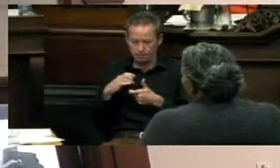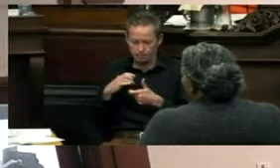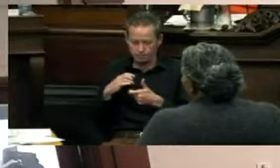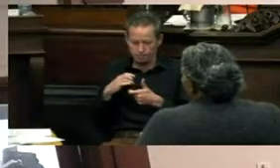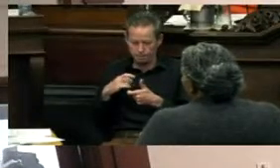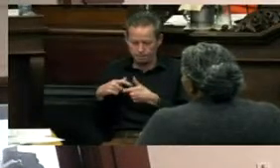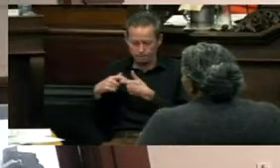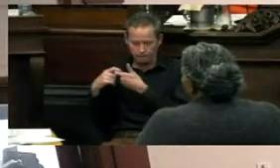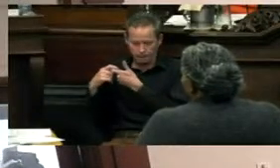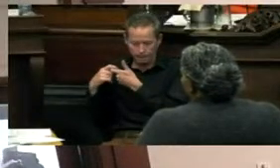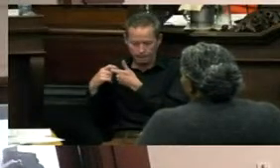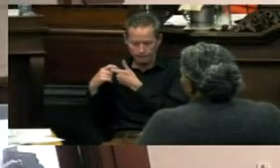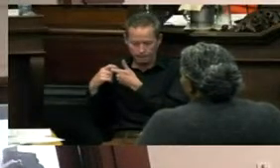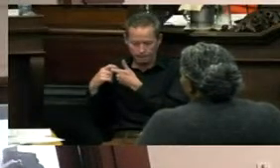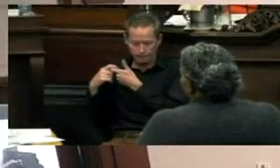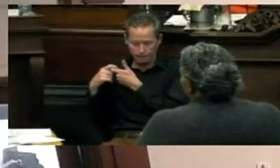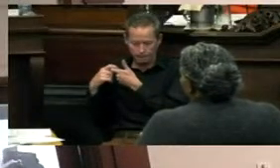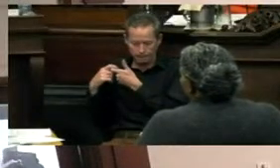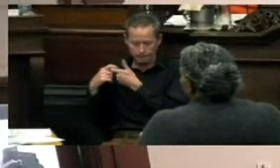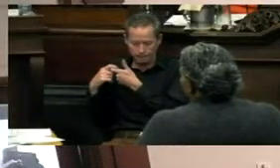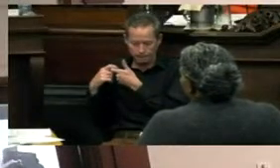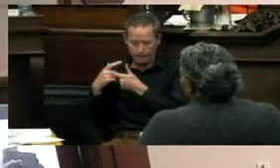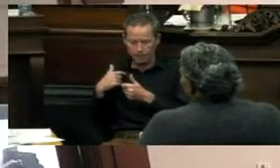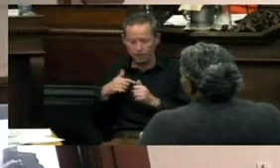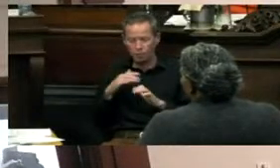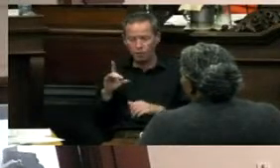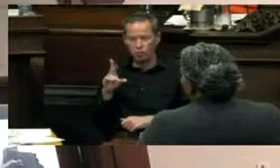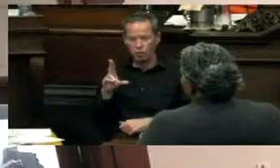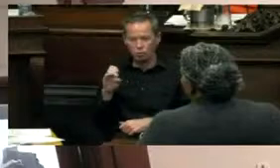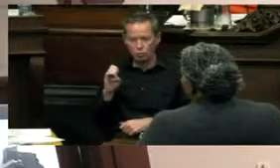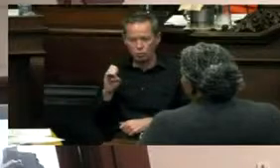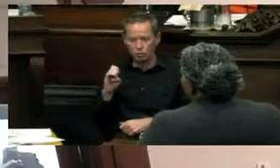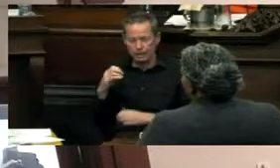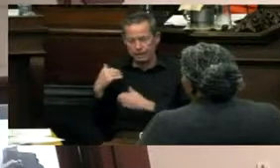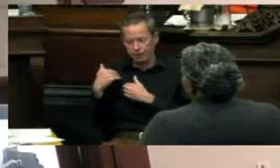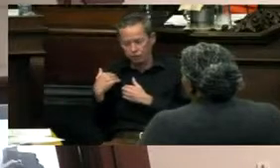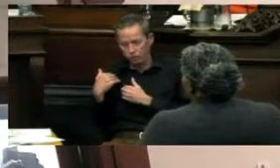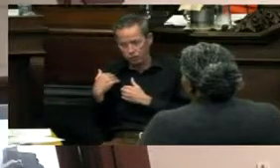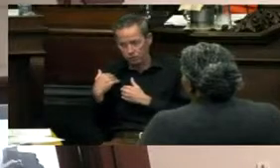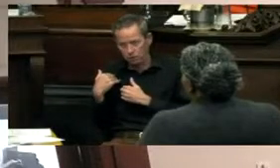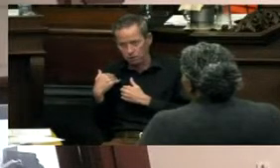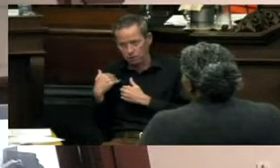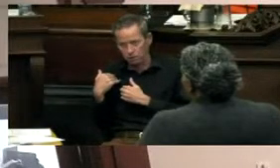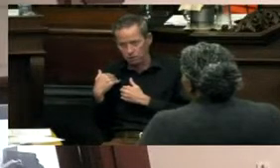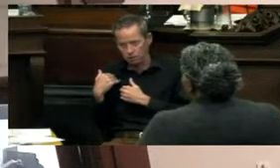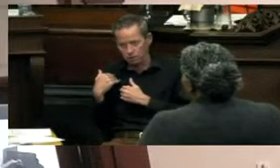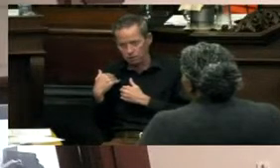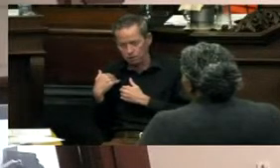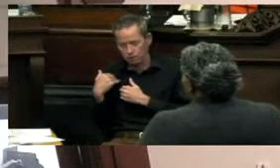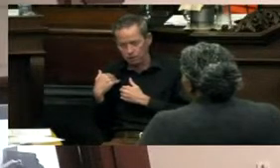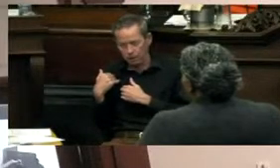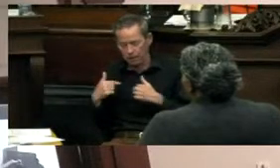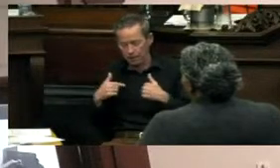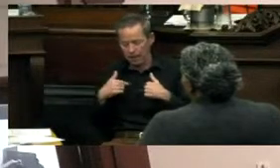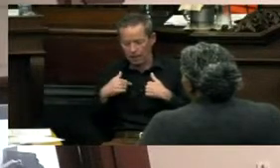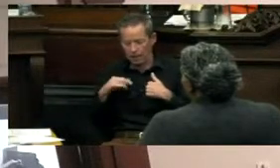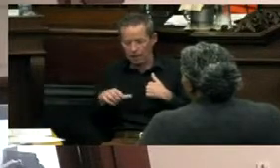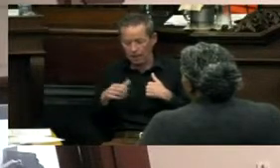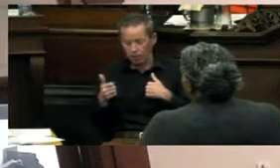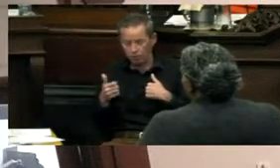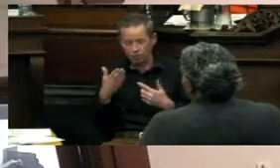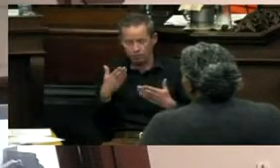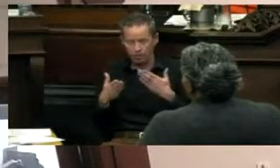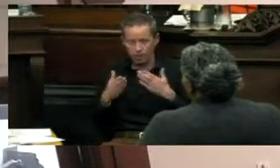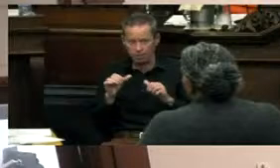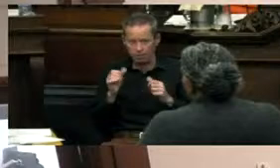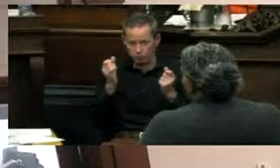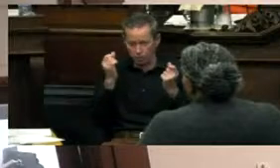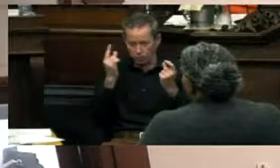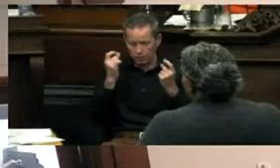request that it be held so that